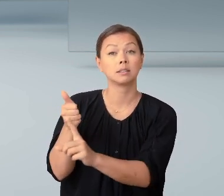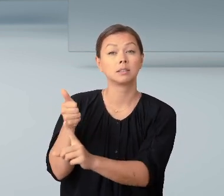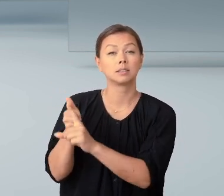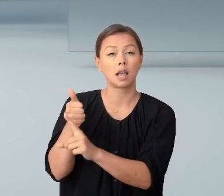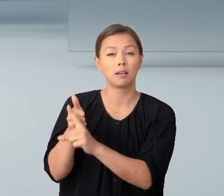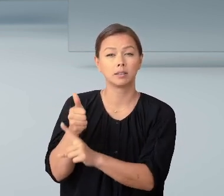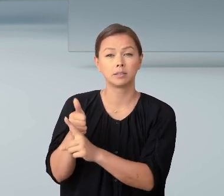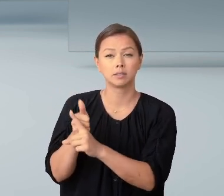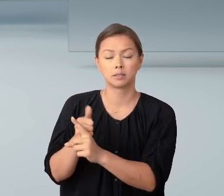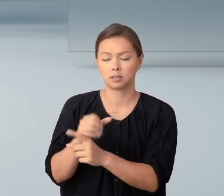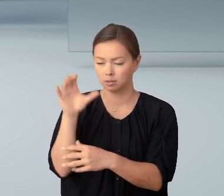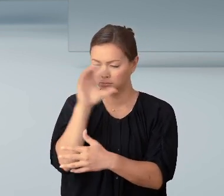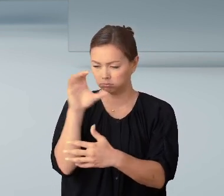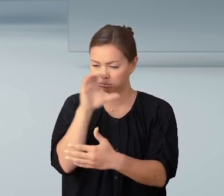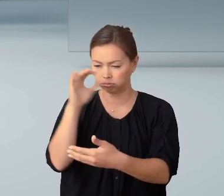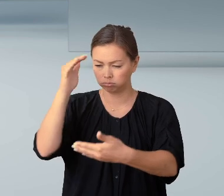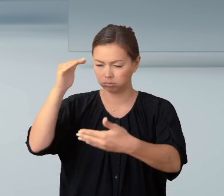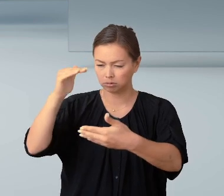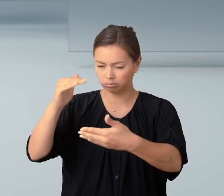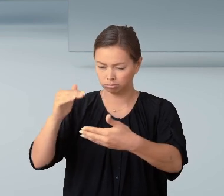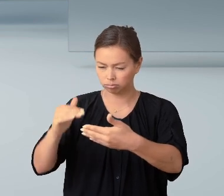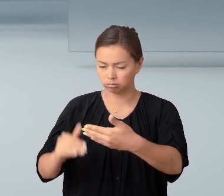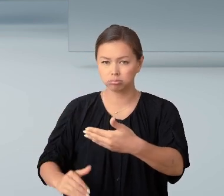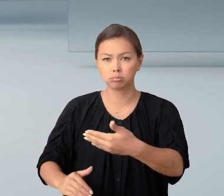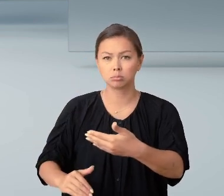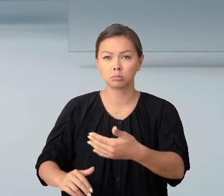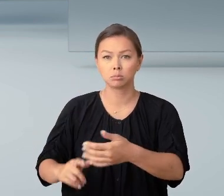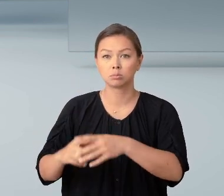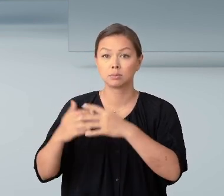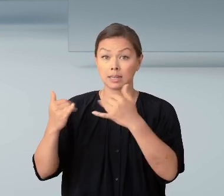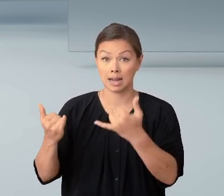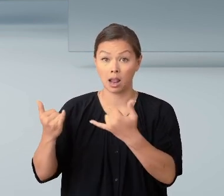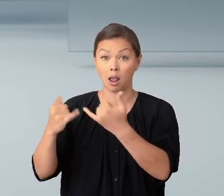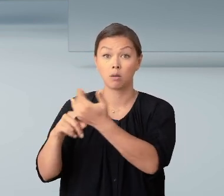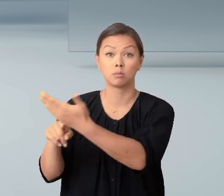taking this list and, hopefully, which it appears that it has done